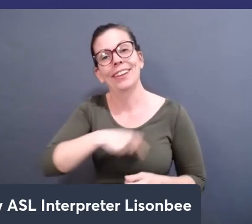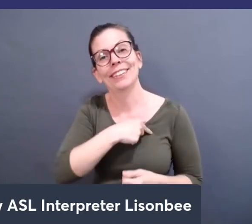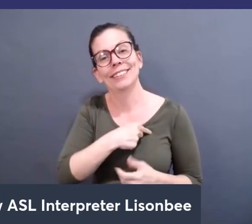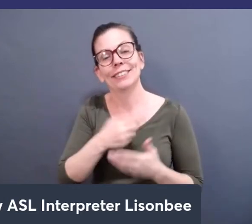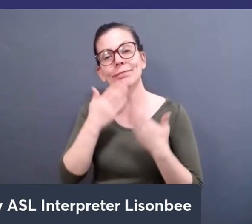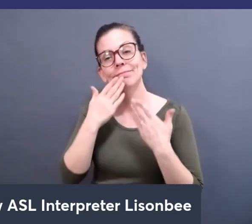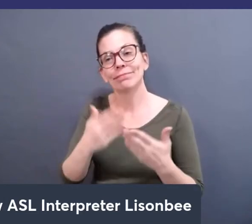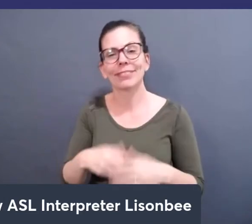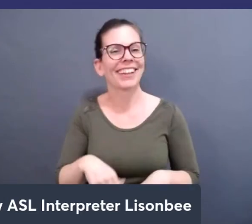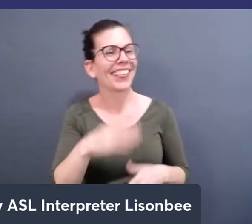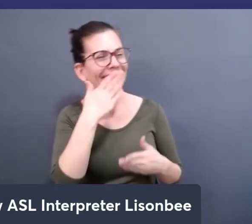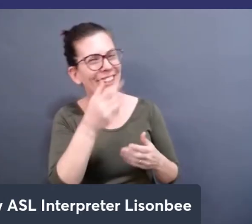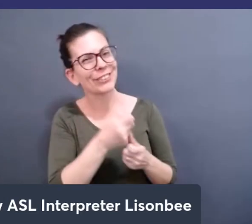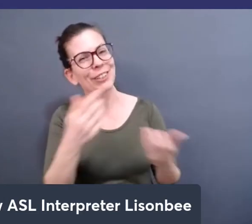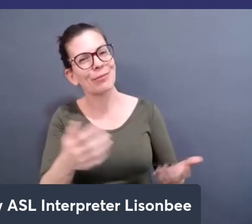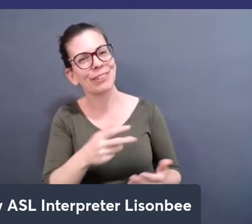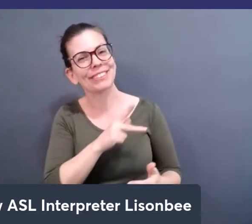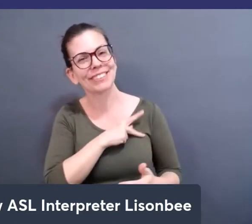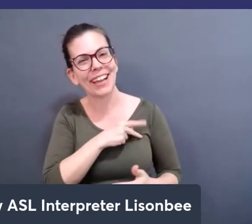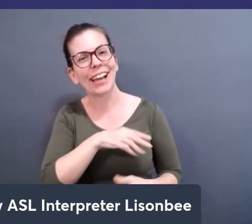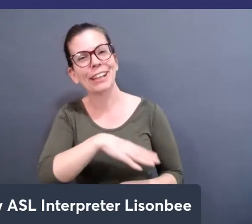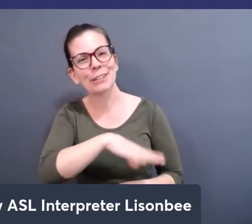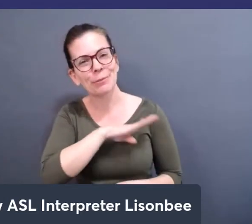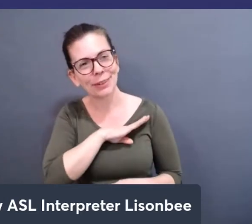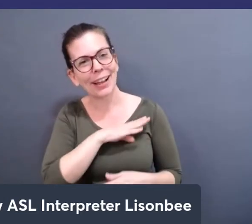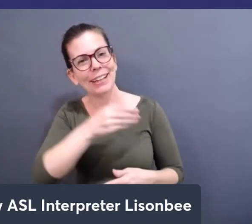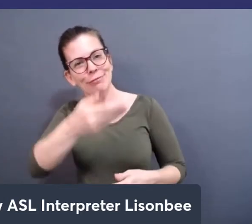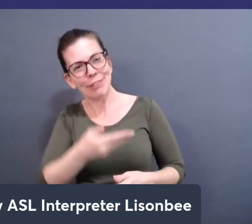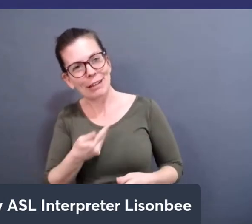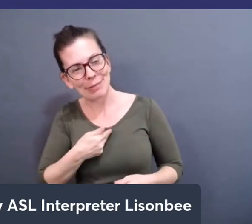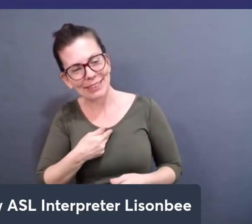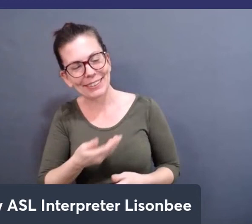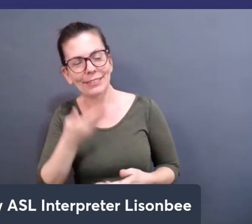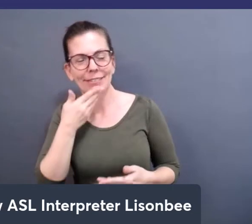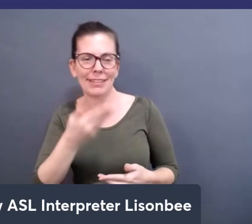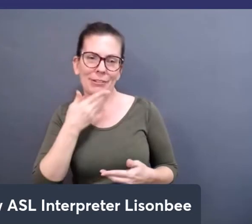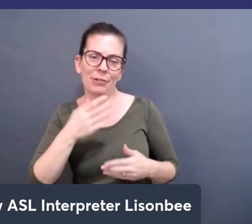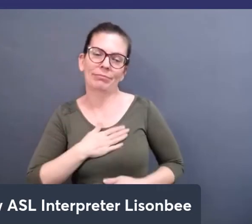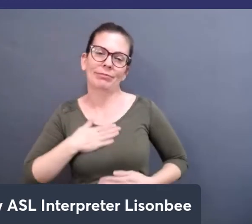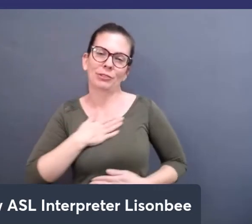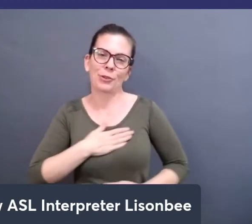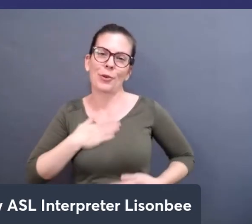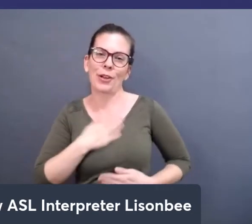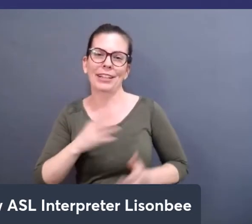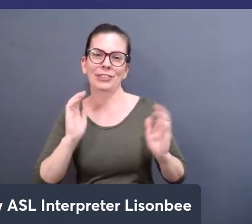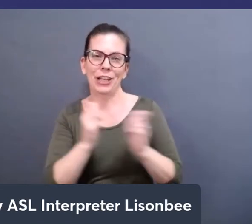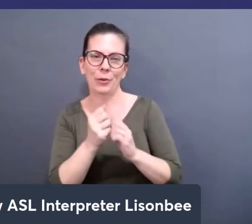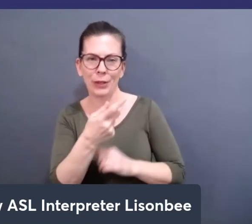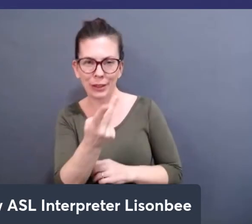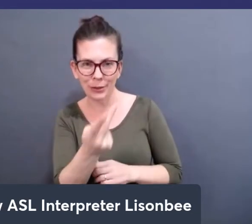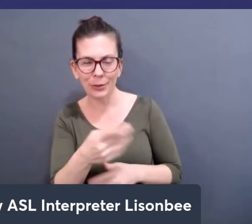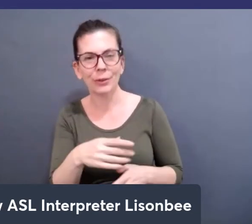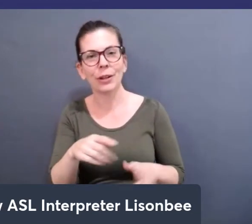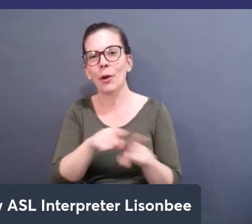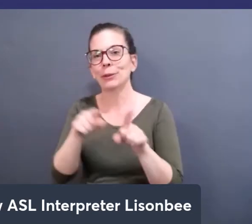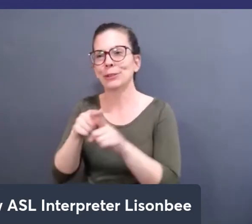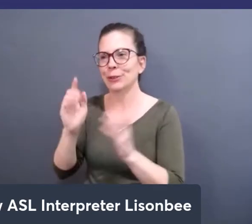Thank you so much, Kyle and Brian, for having me over, and it was a pleasure talking to you and talking to our listeners.